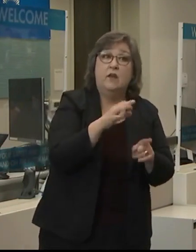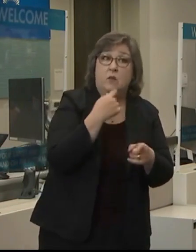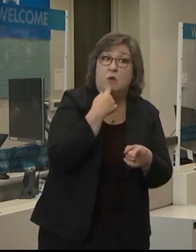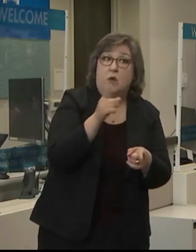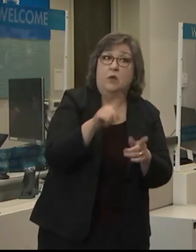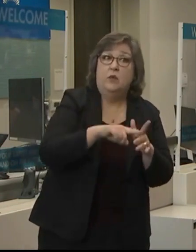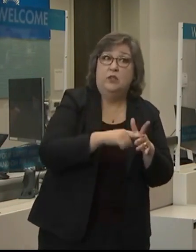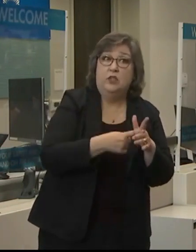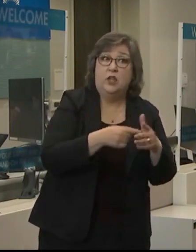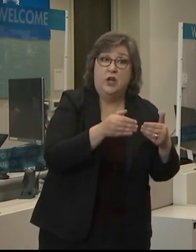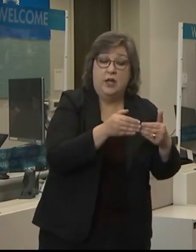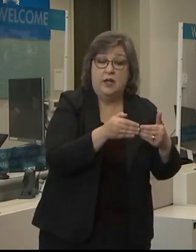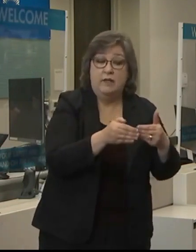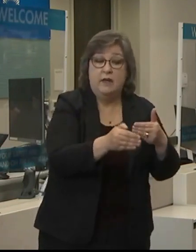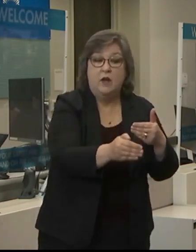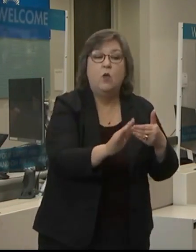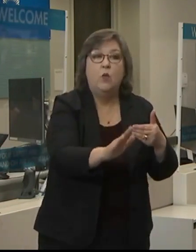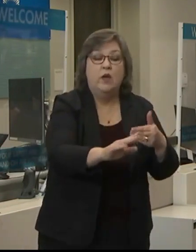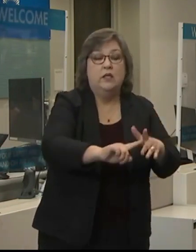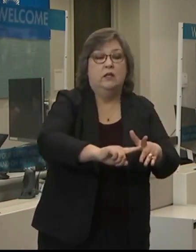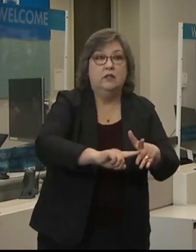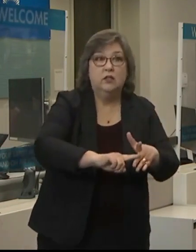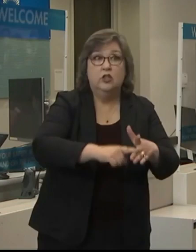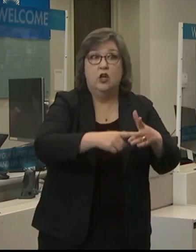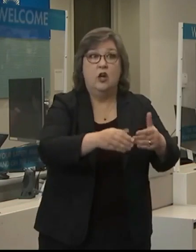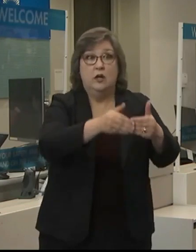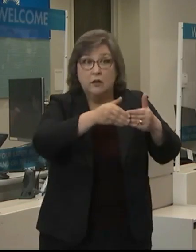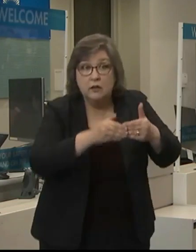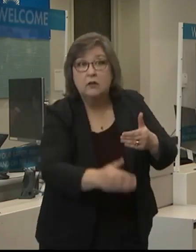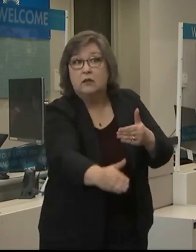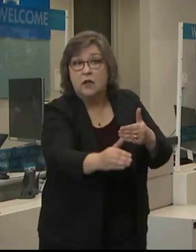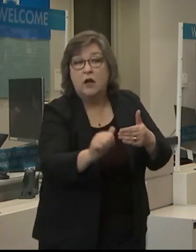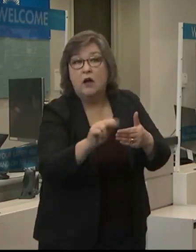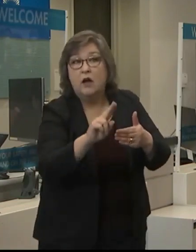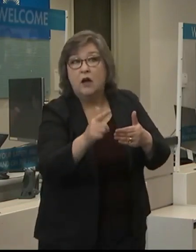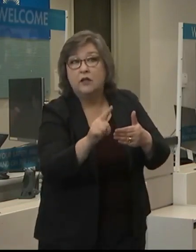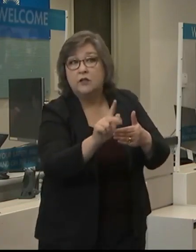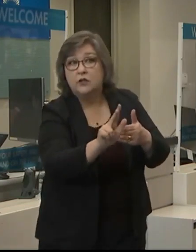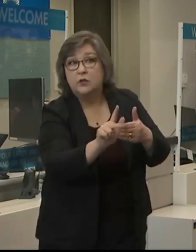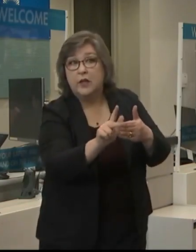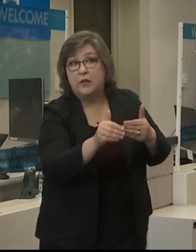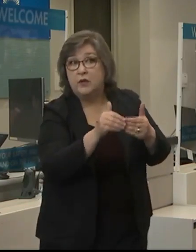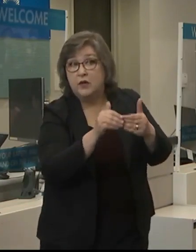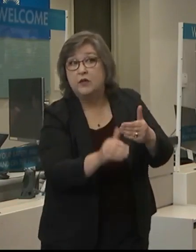hope this example of public and private leadership as it relates to vaccine